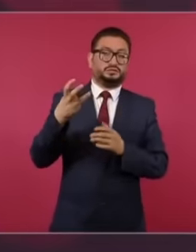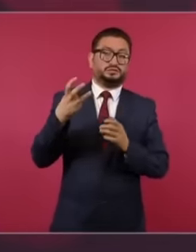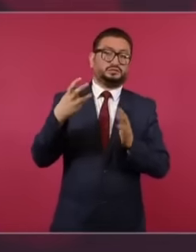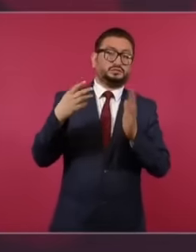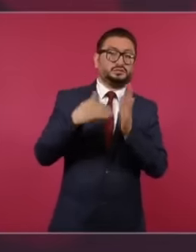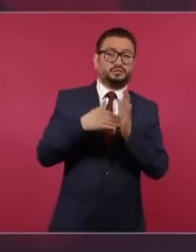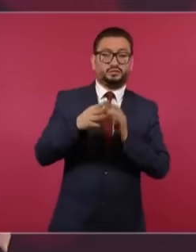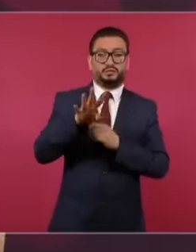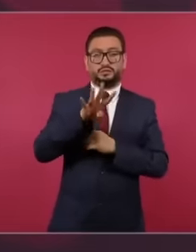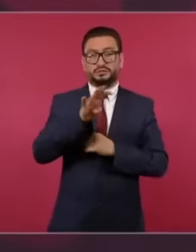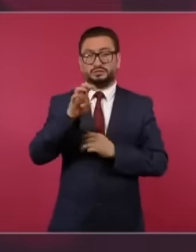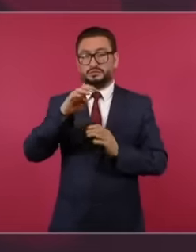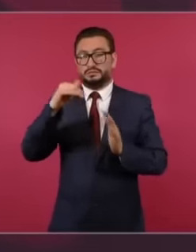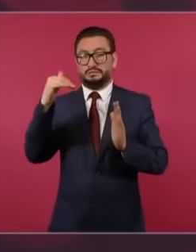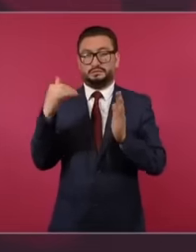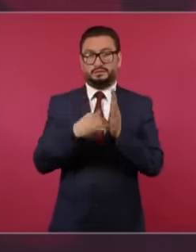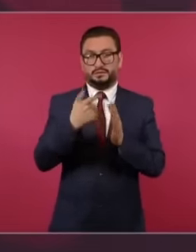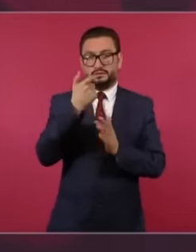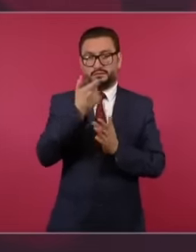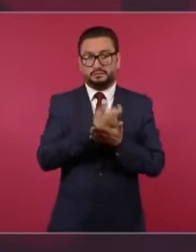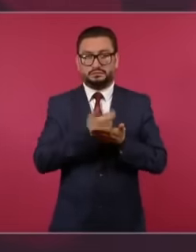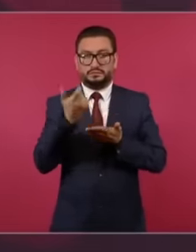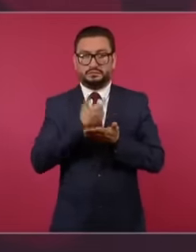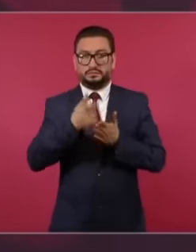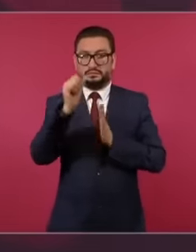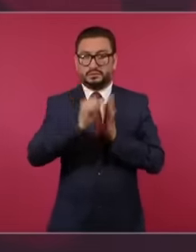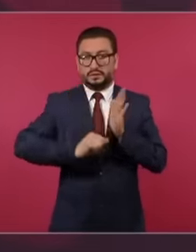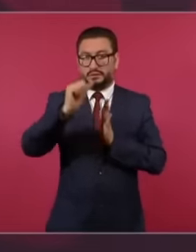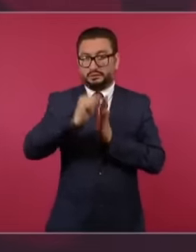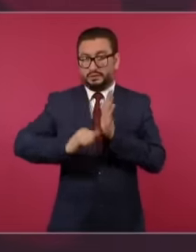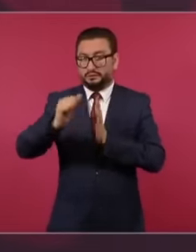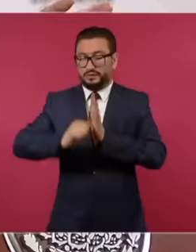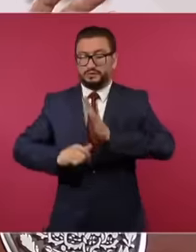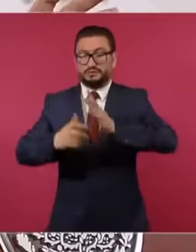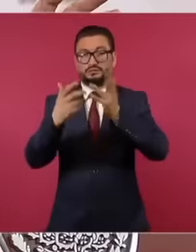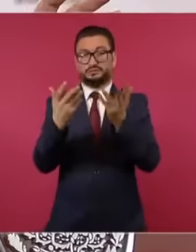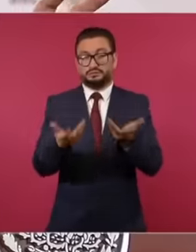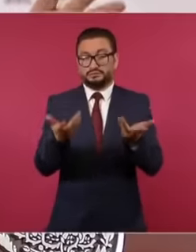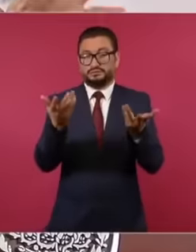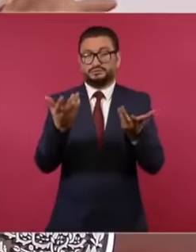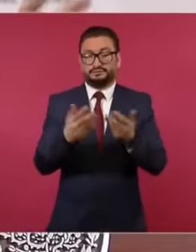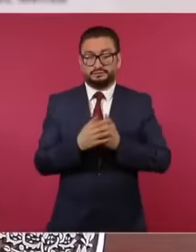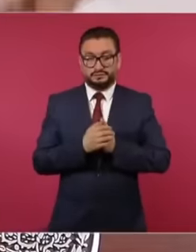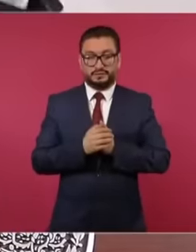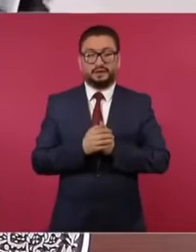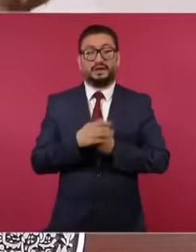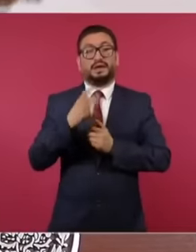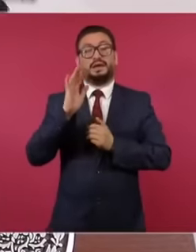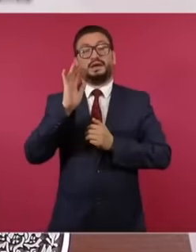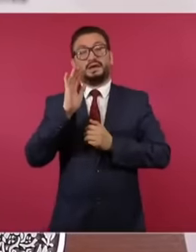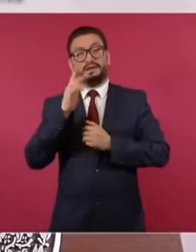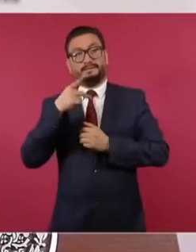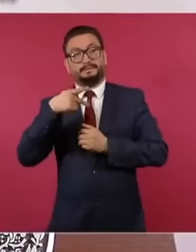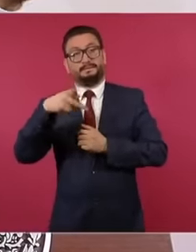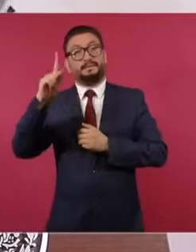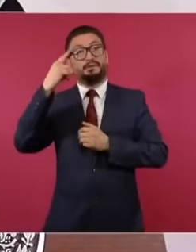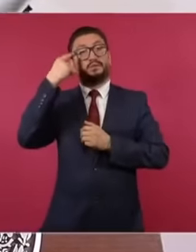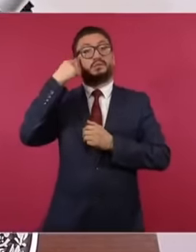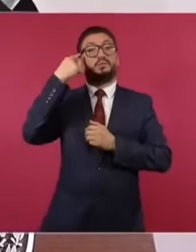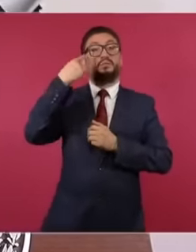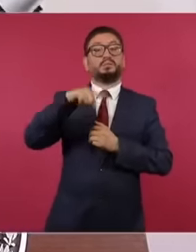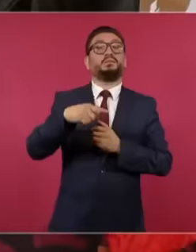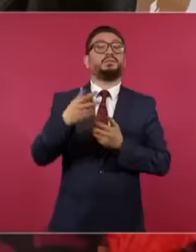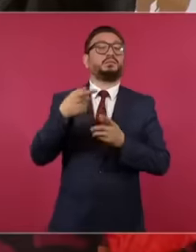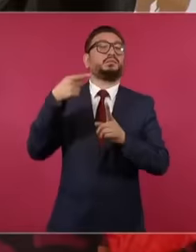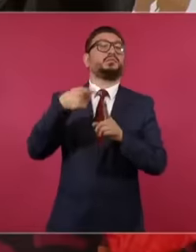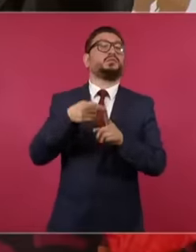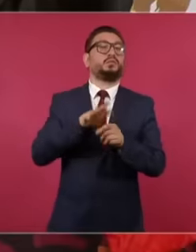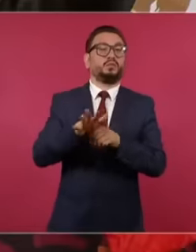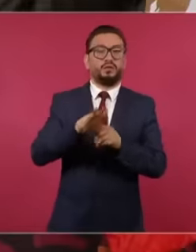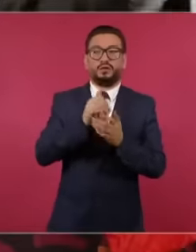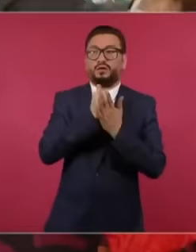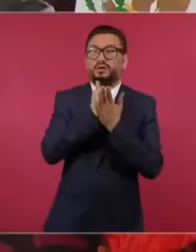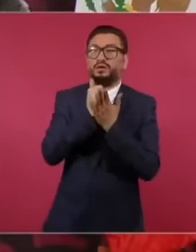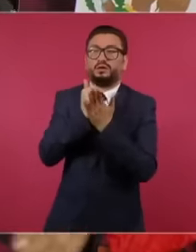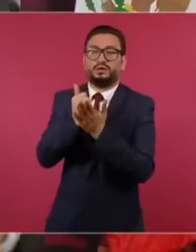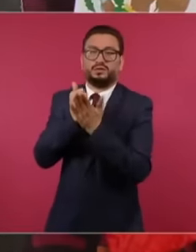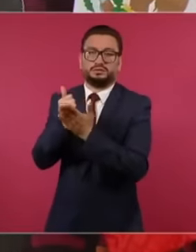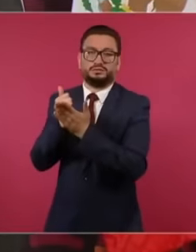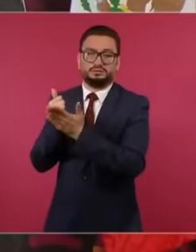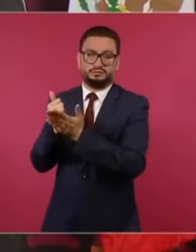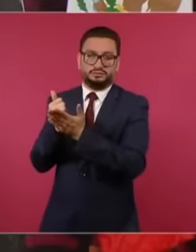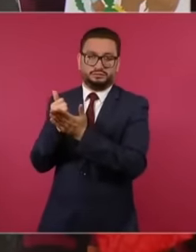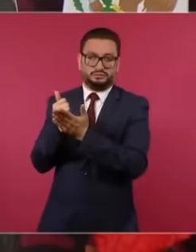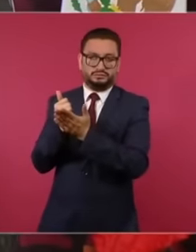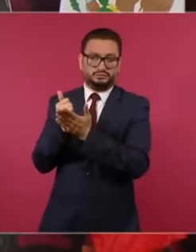per month, so Ah, but It is to help the